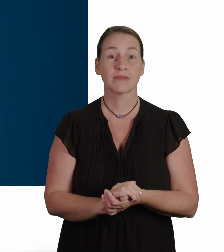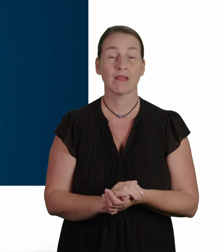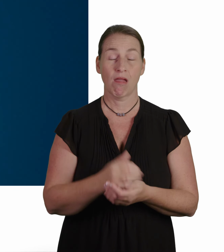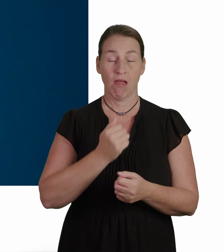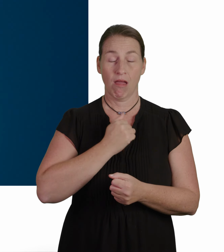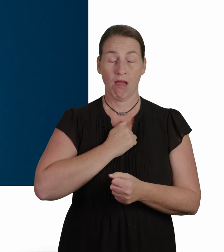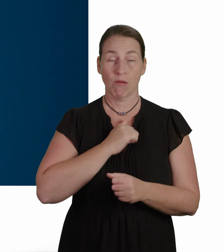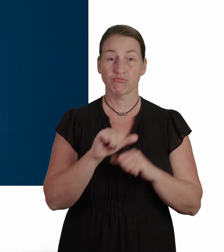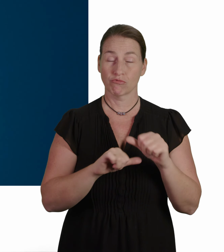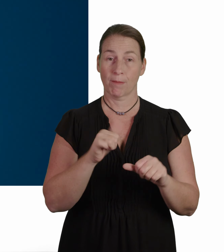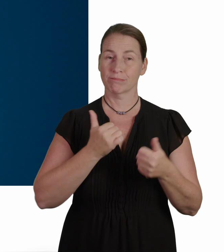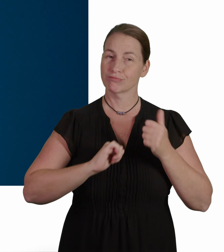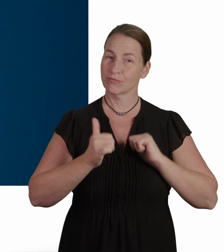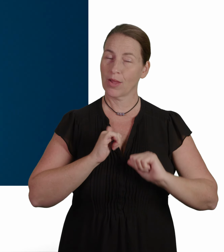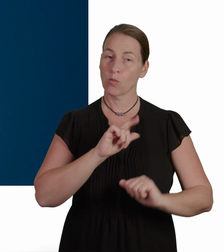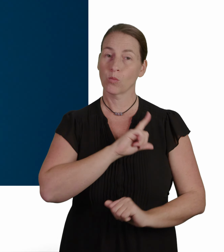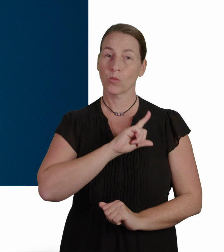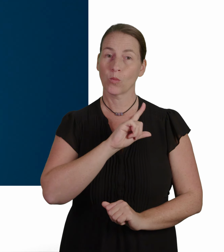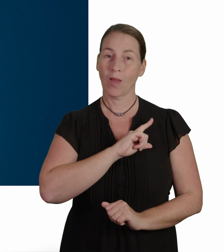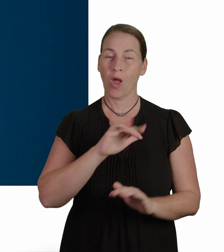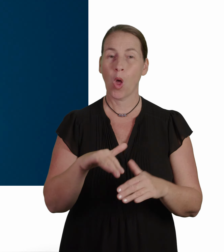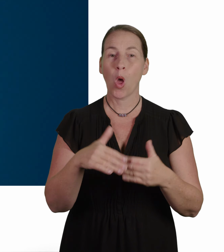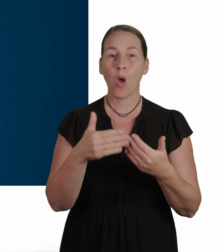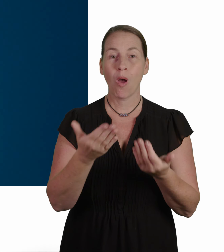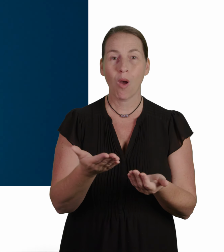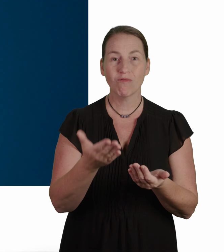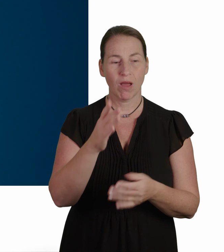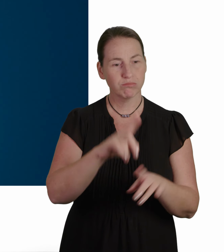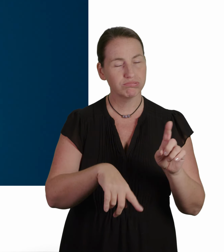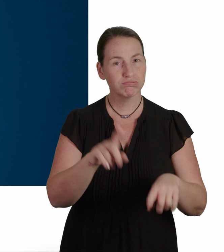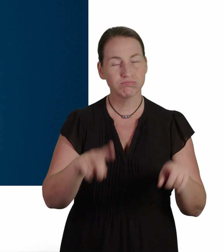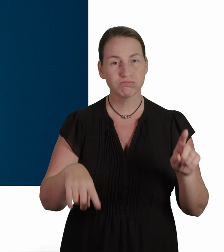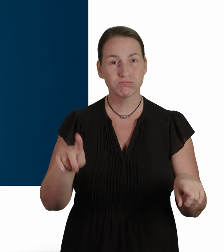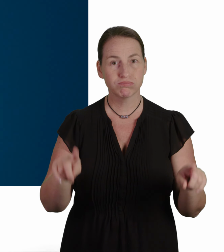we are proud that we offer all major implant manufacturers